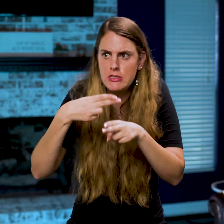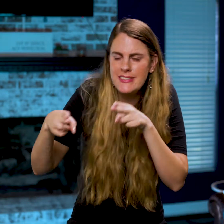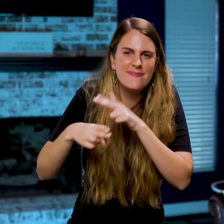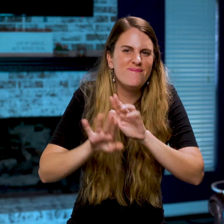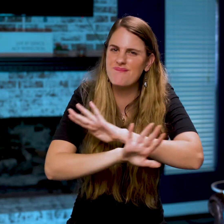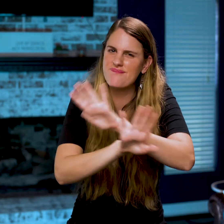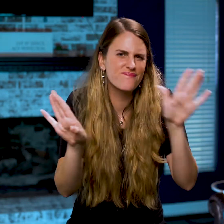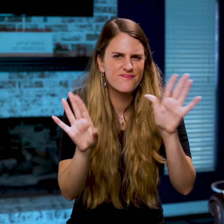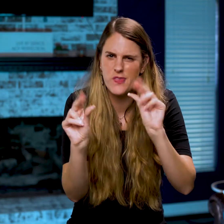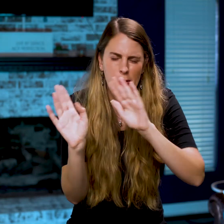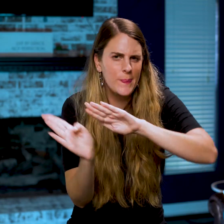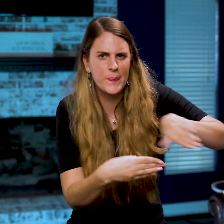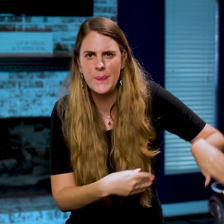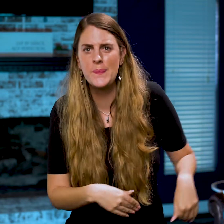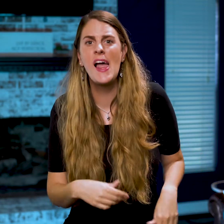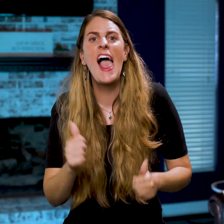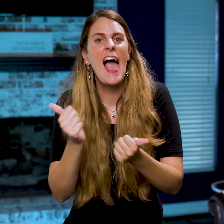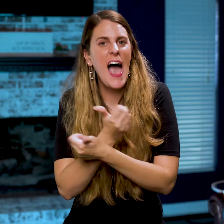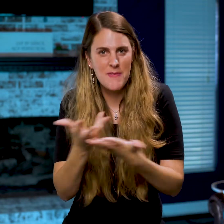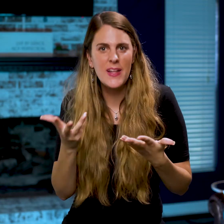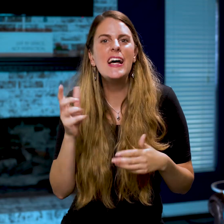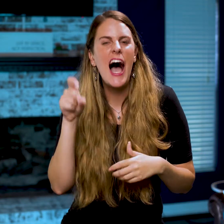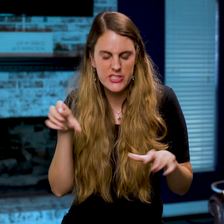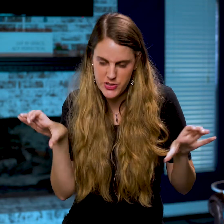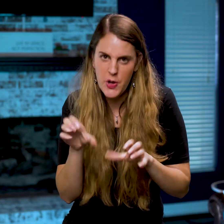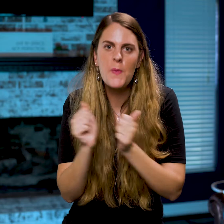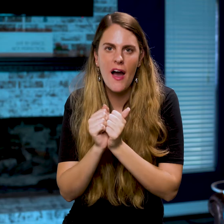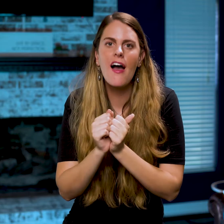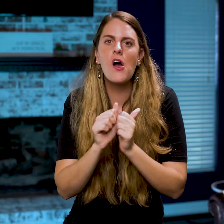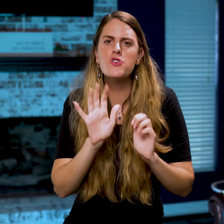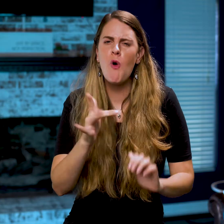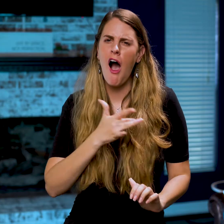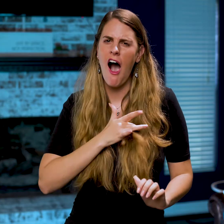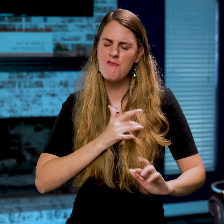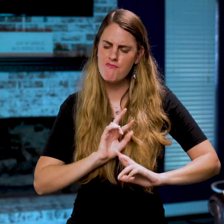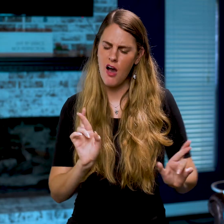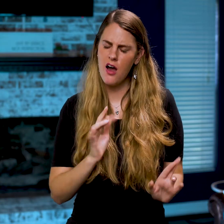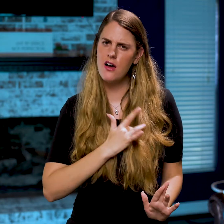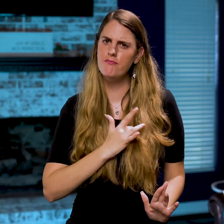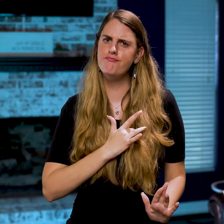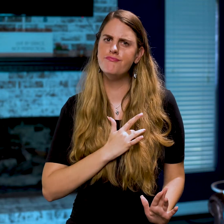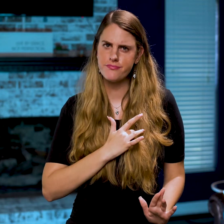and everything to do with readying your heart.